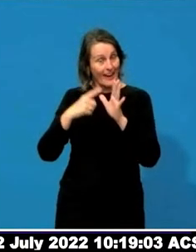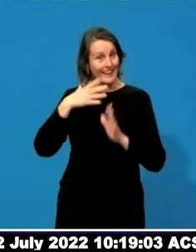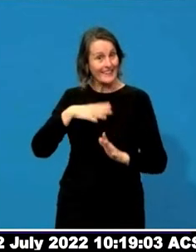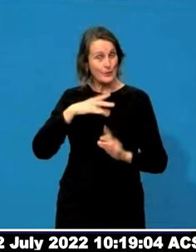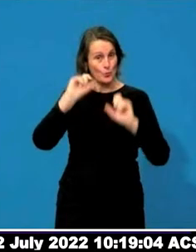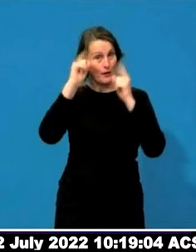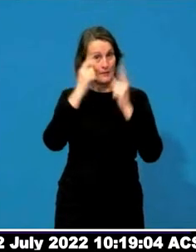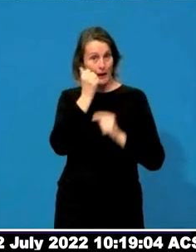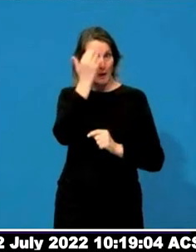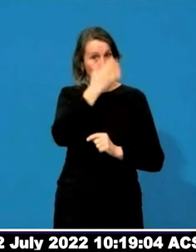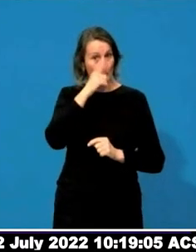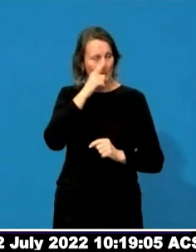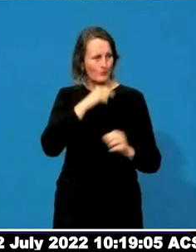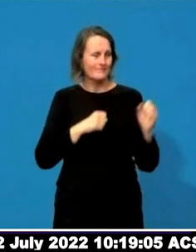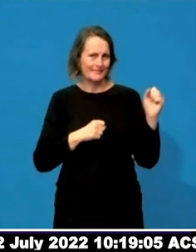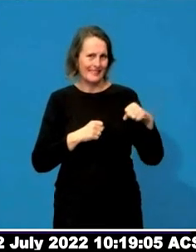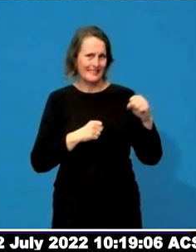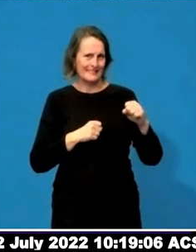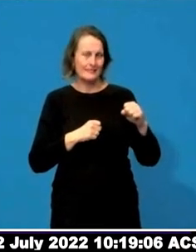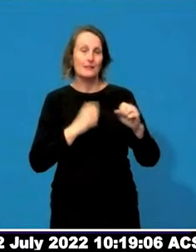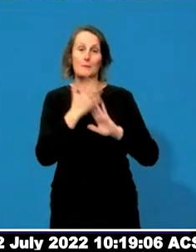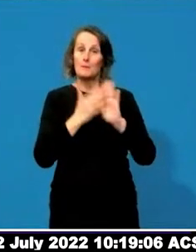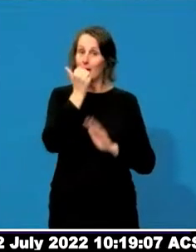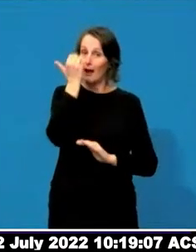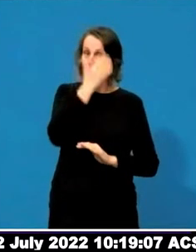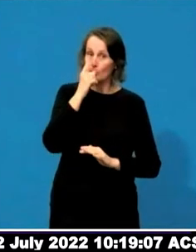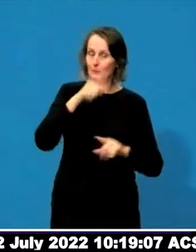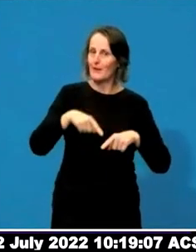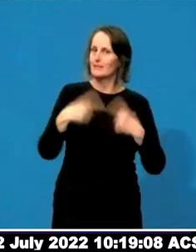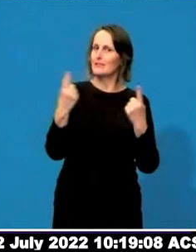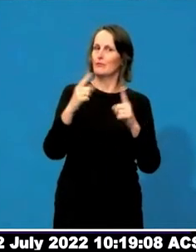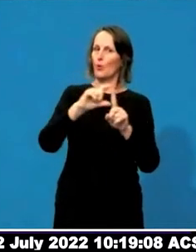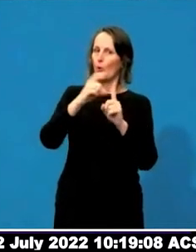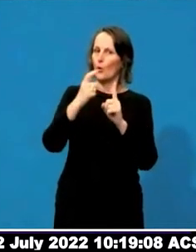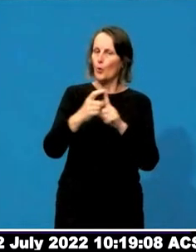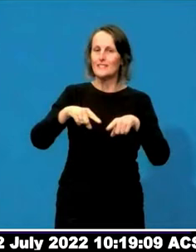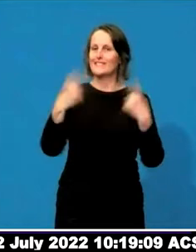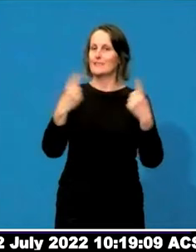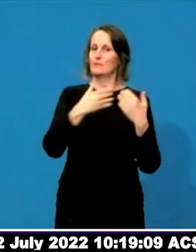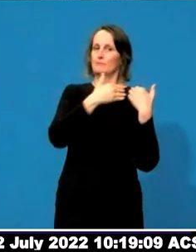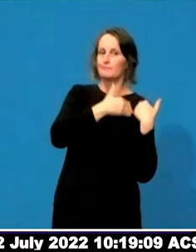And that there might be different cultural things or responsibilities that Aboriginal people have with their family.